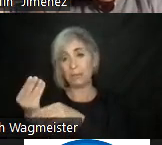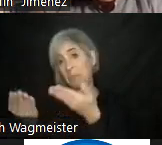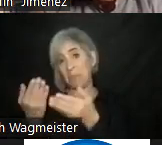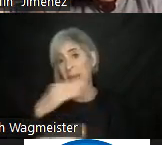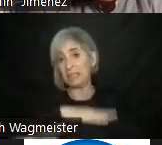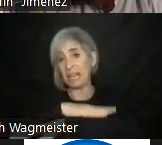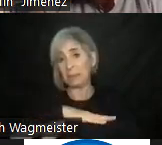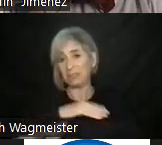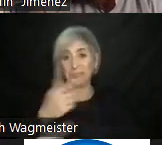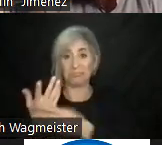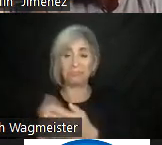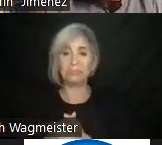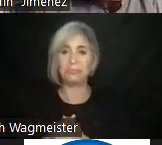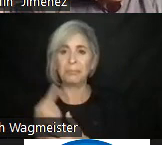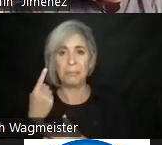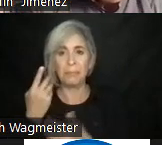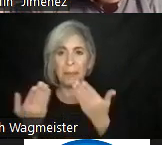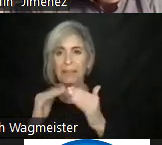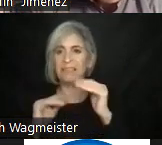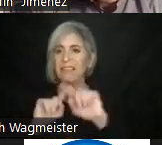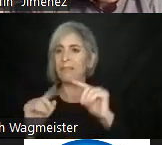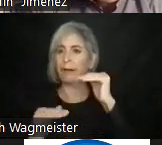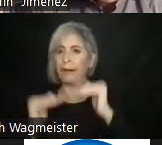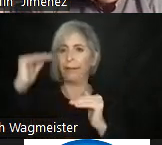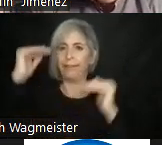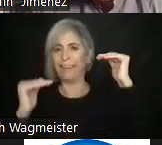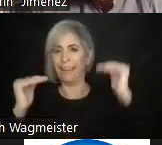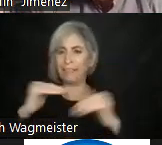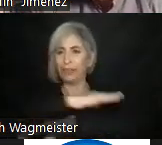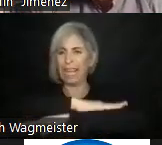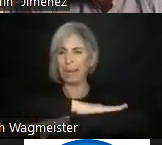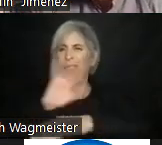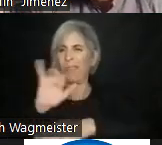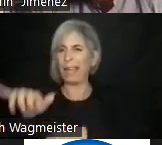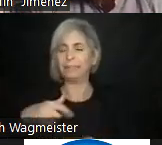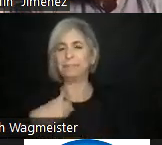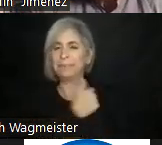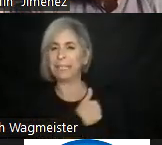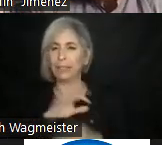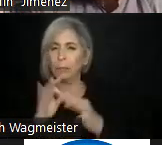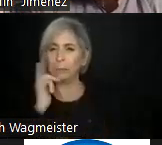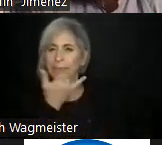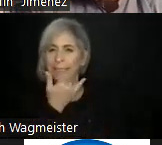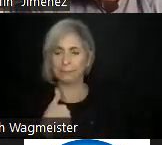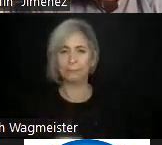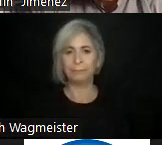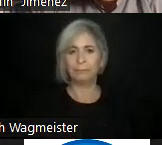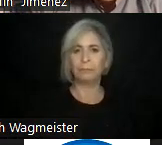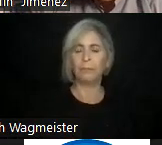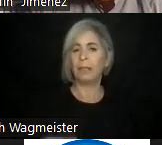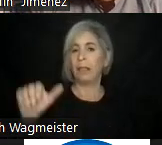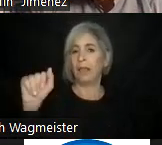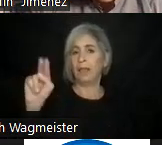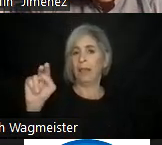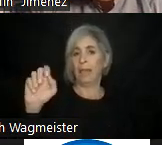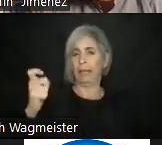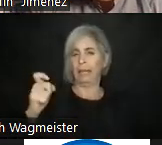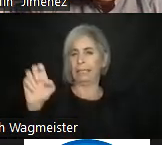And also there is a new annex to to the detailed calculation. I think it's